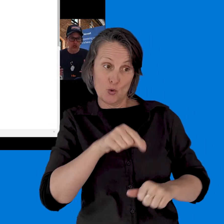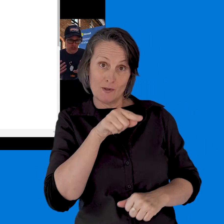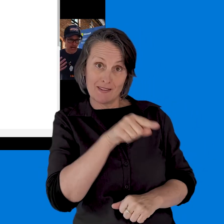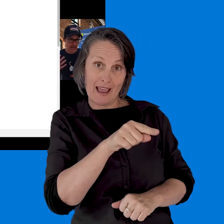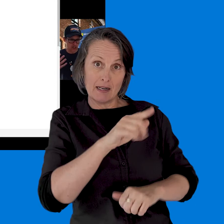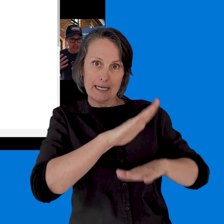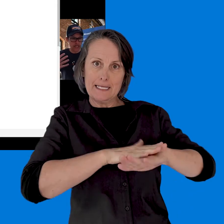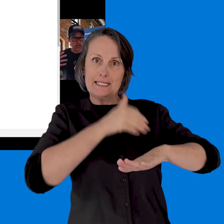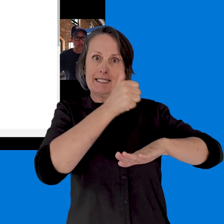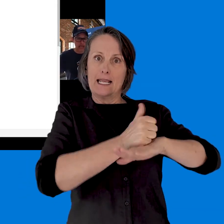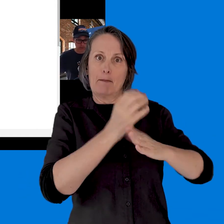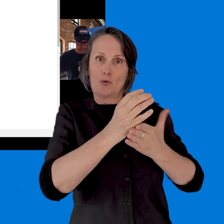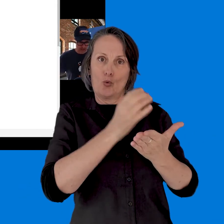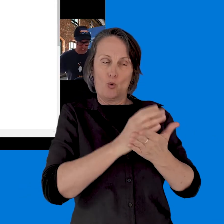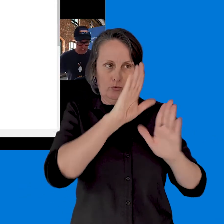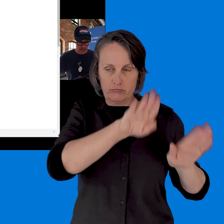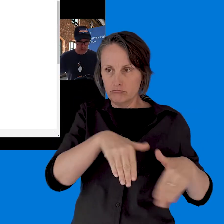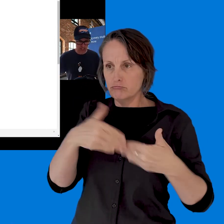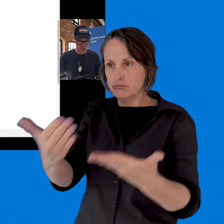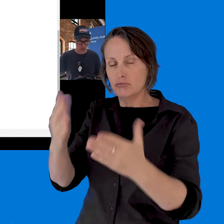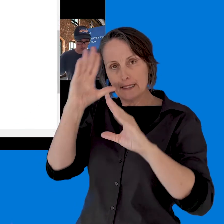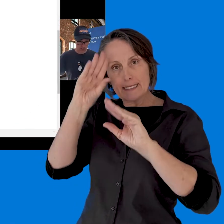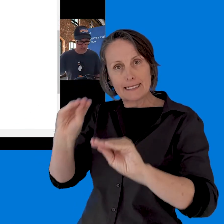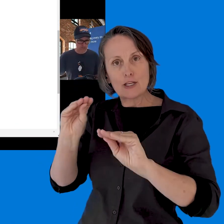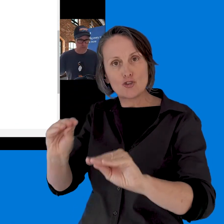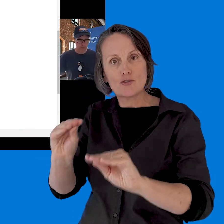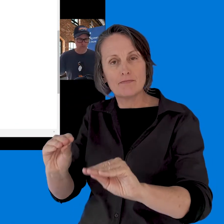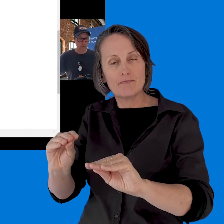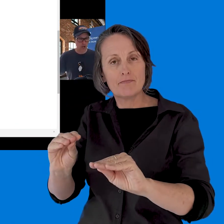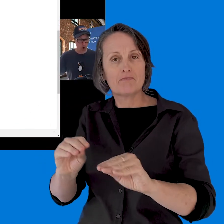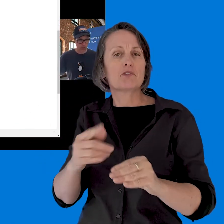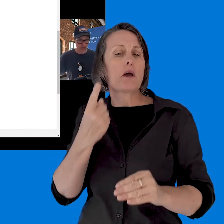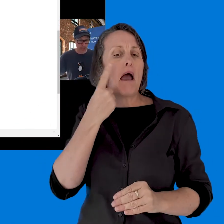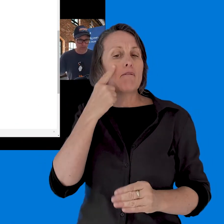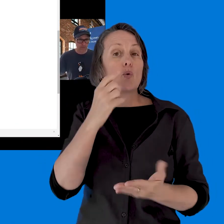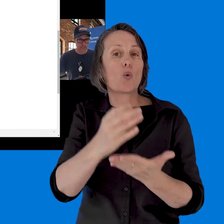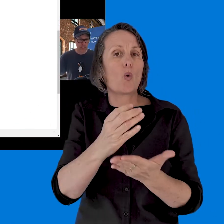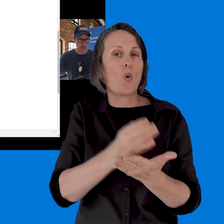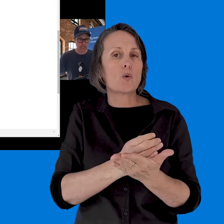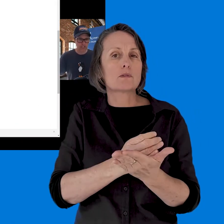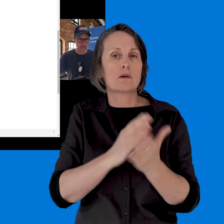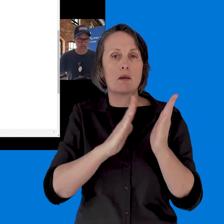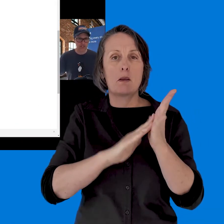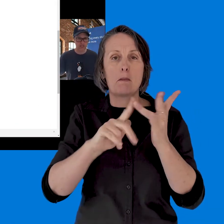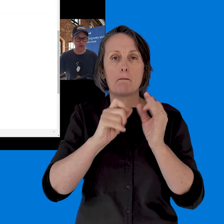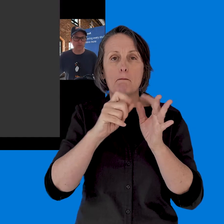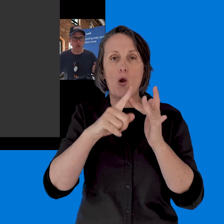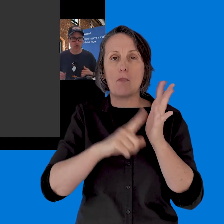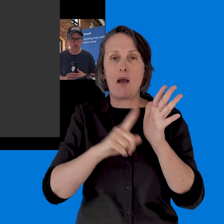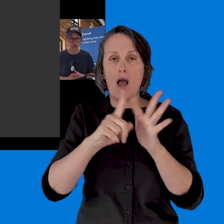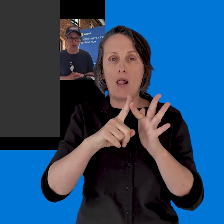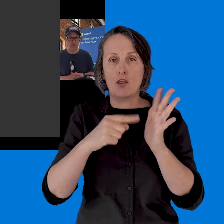you can actually come down here to these courses, open them up. For example, let's jump into this one mobile tools.